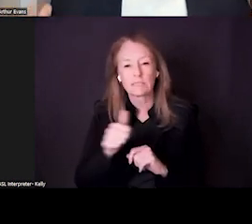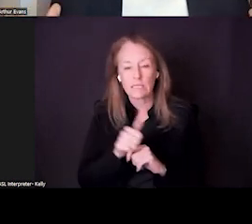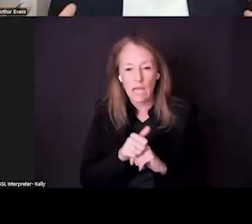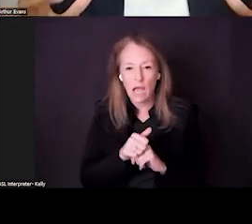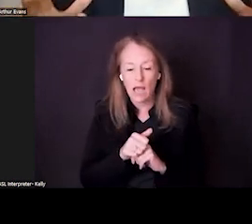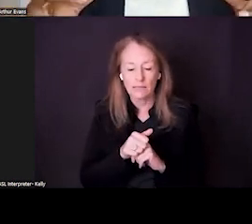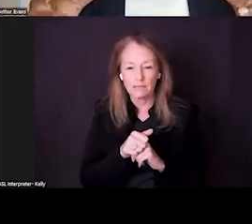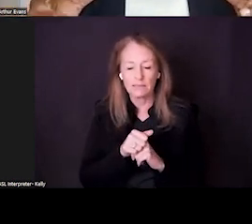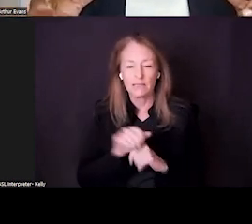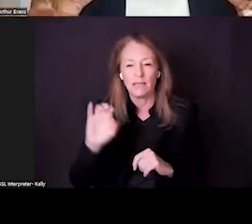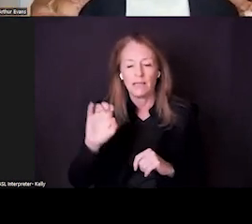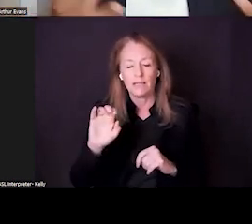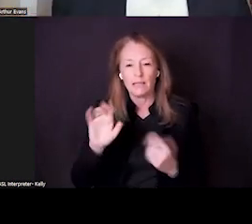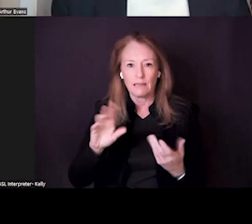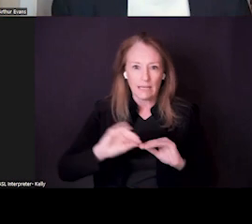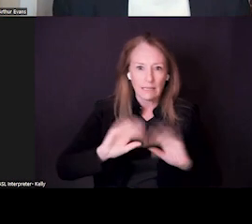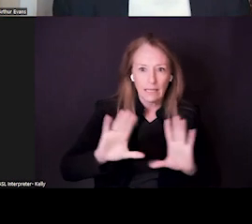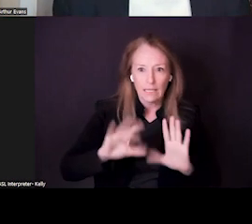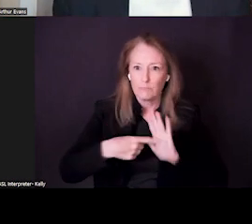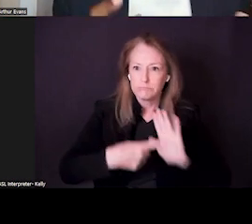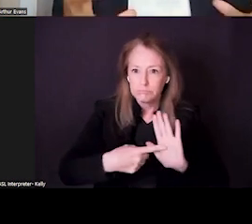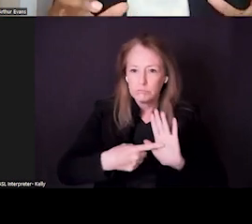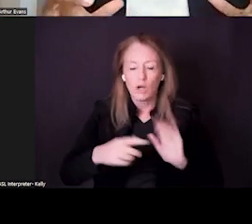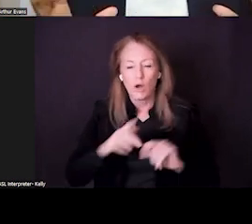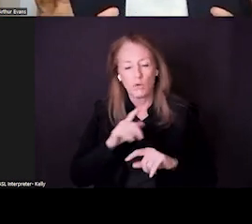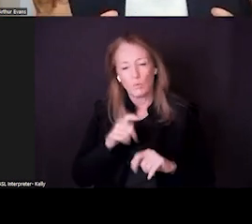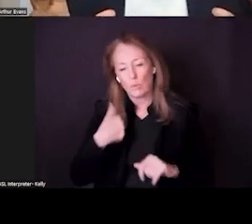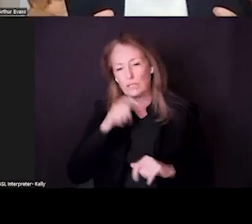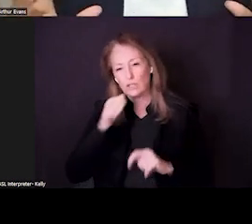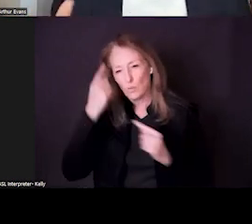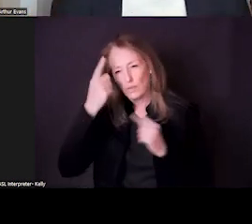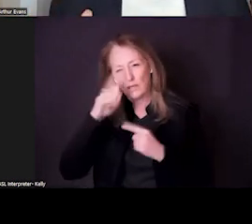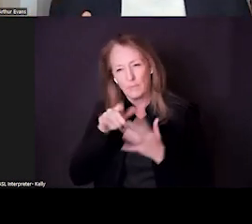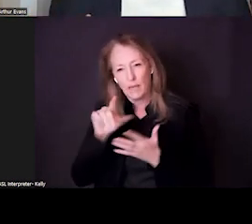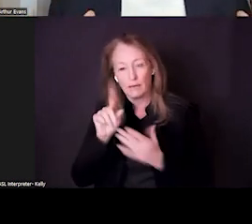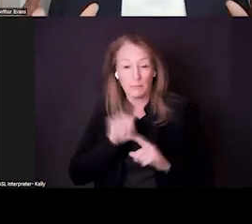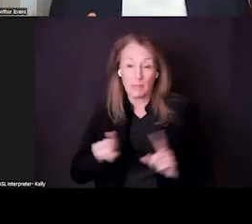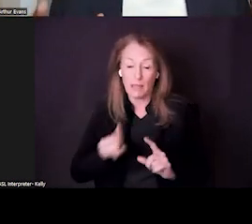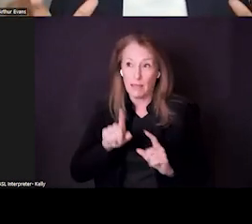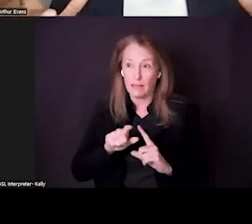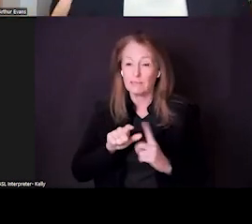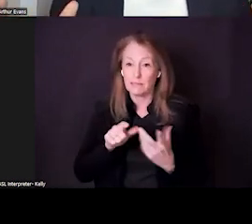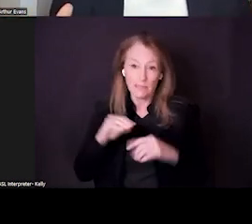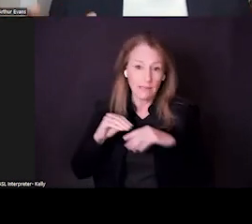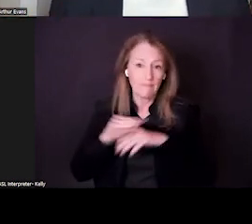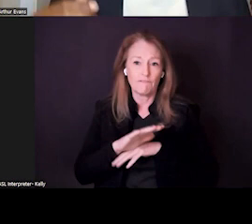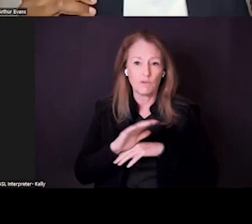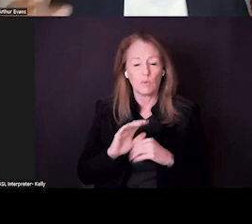POWERFUL IN TERMS OF HOW IT DIRECTS OUR WORK AND HOW IT DIRECTS HOW WE THINK ABOUT OUR WORK AND, IN PARTICULAR, HOW WE THINK